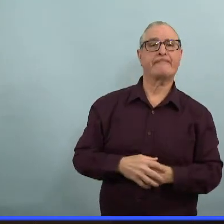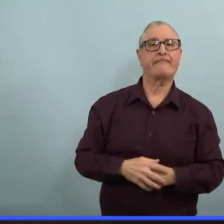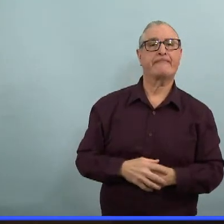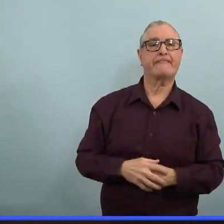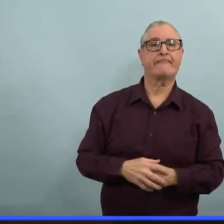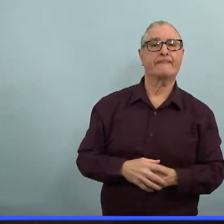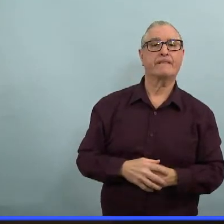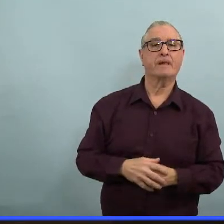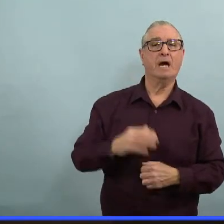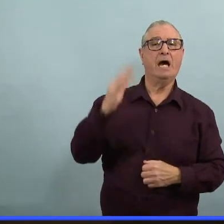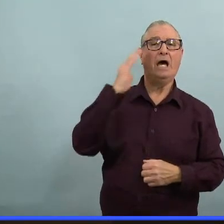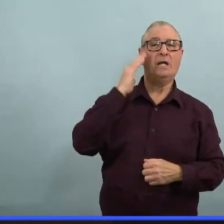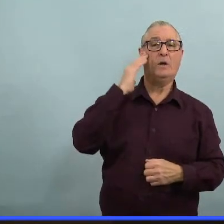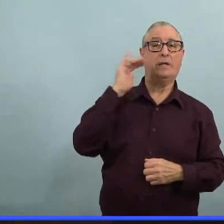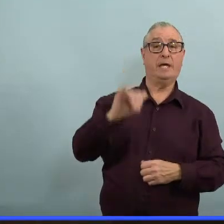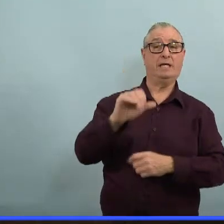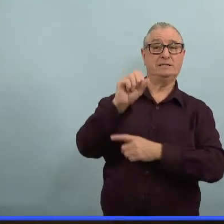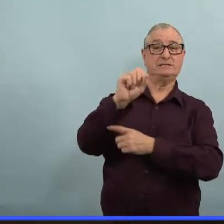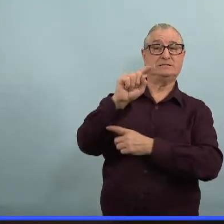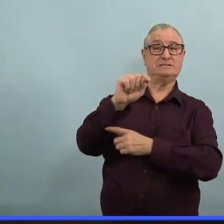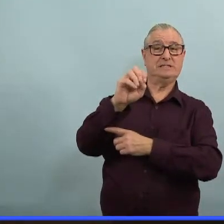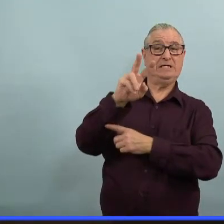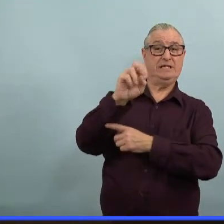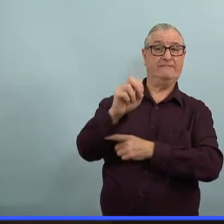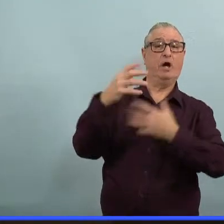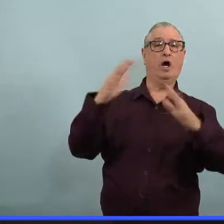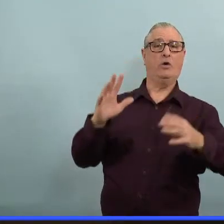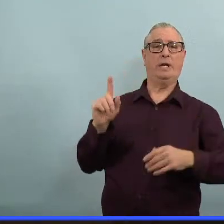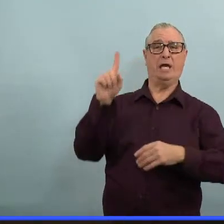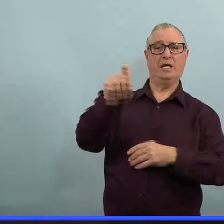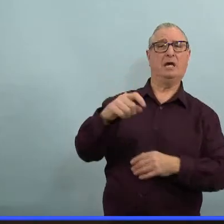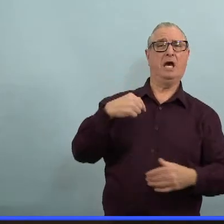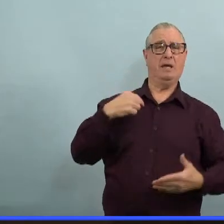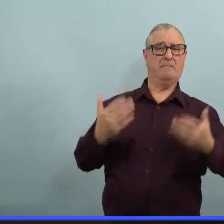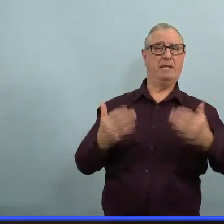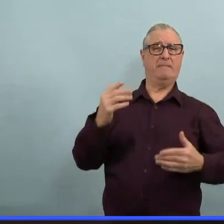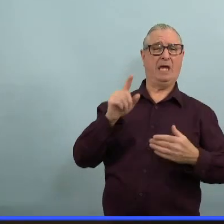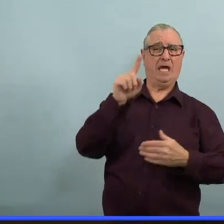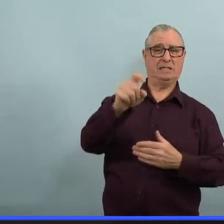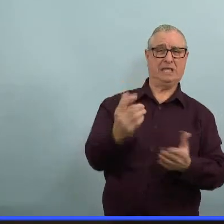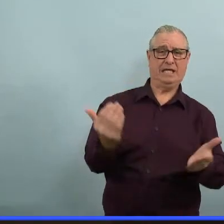with the lifting of that cap uh i guess the jets can start having if they want